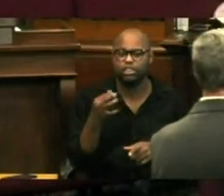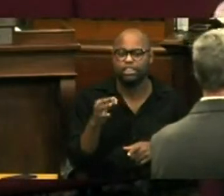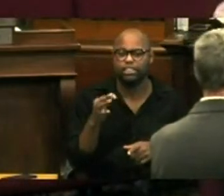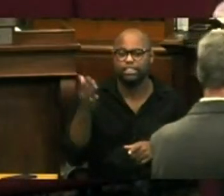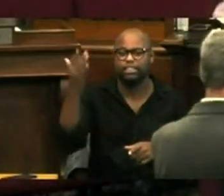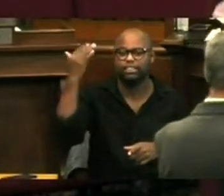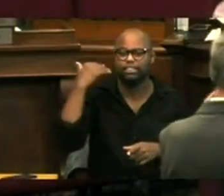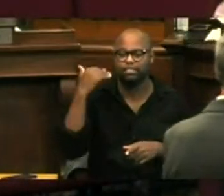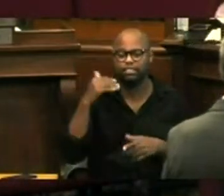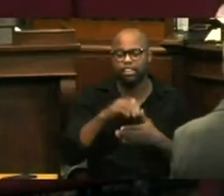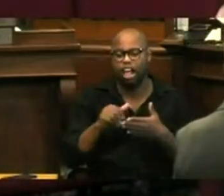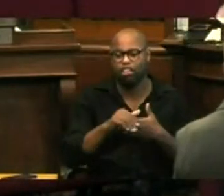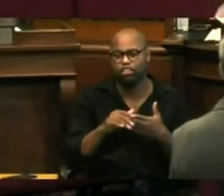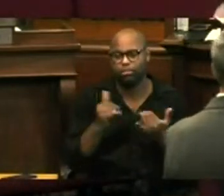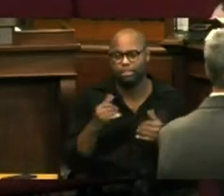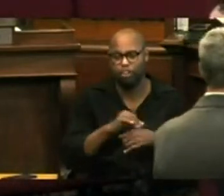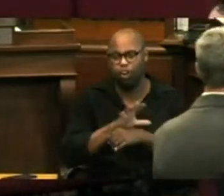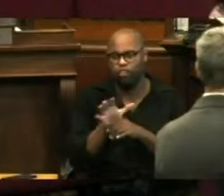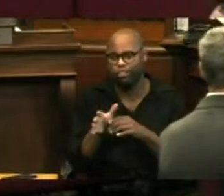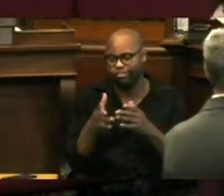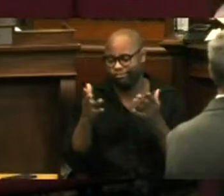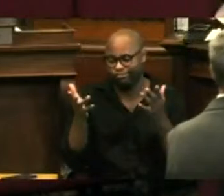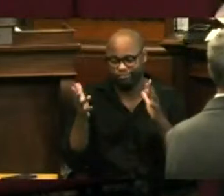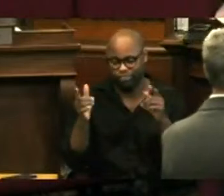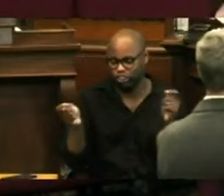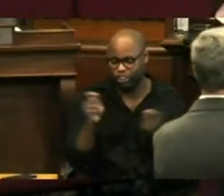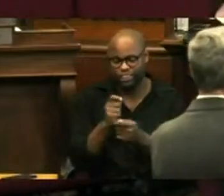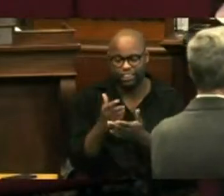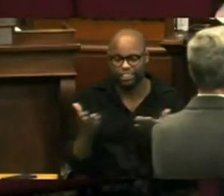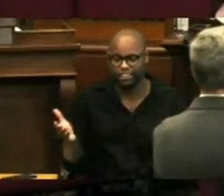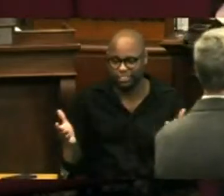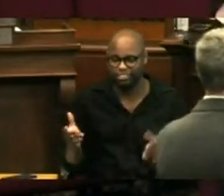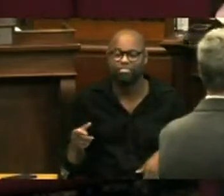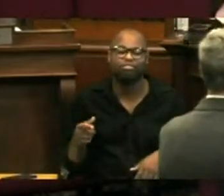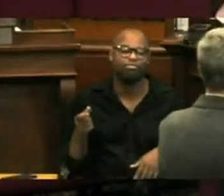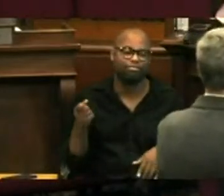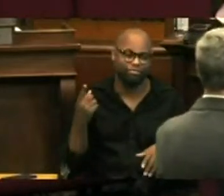administration 2019. Right.